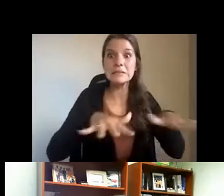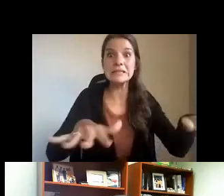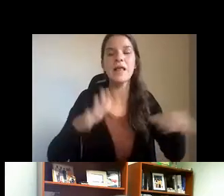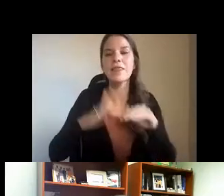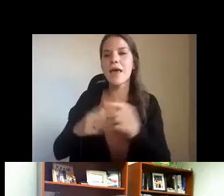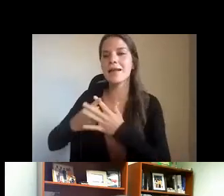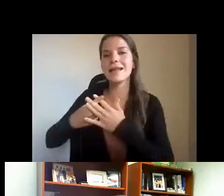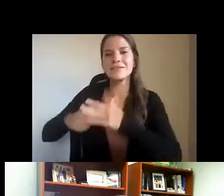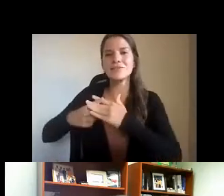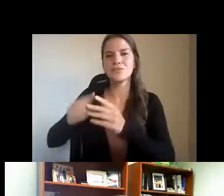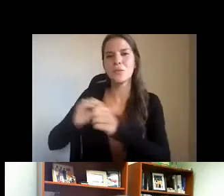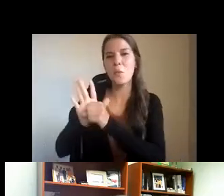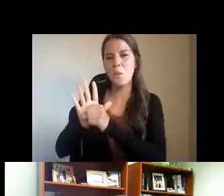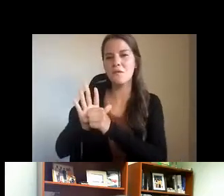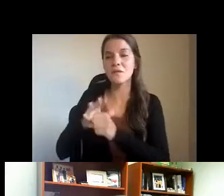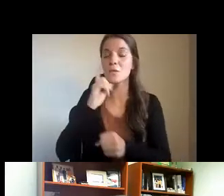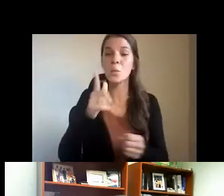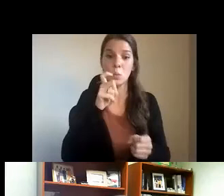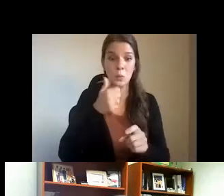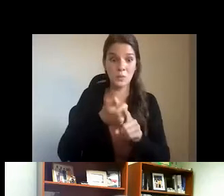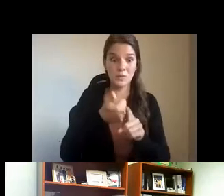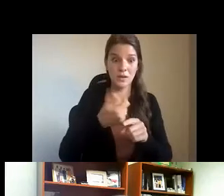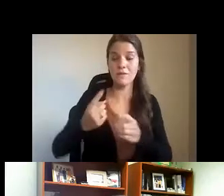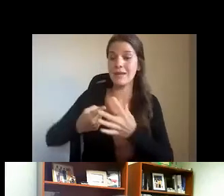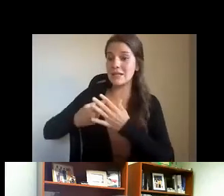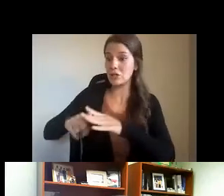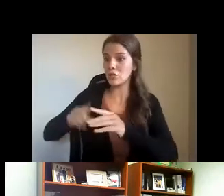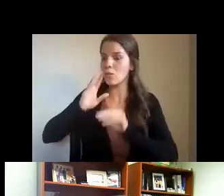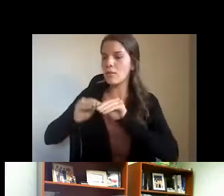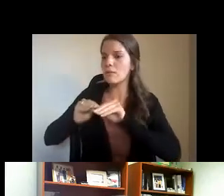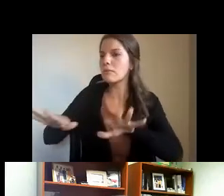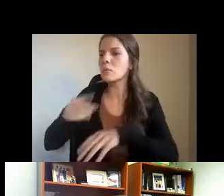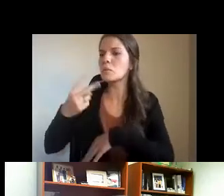strain of the virus they would go on to infect two to three people. That's what we call the R naught